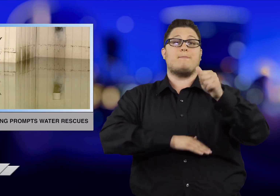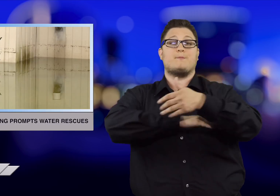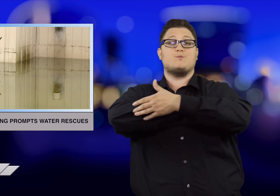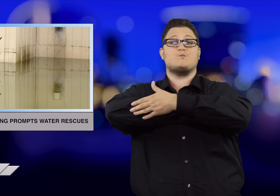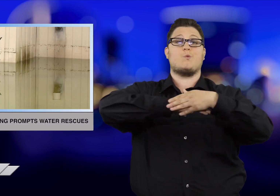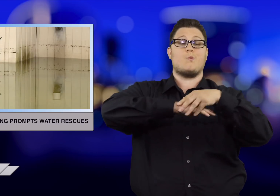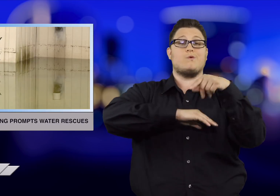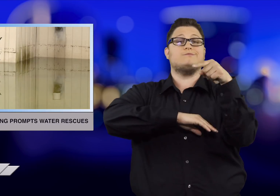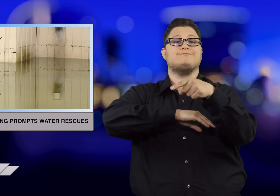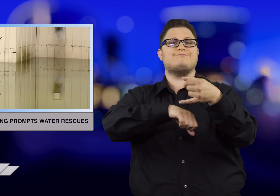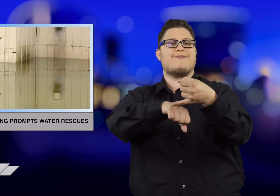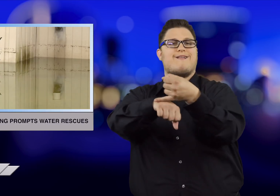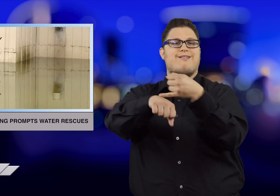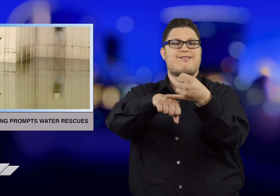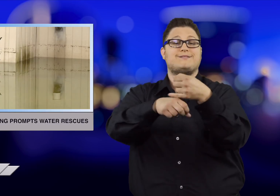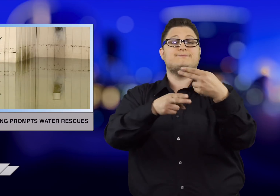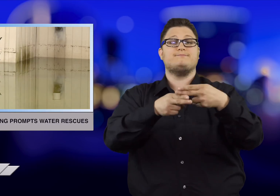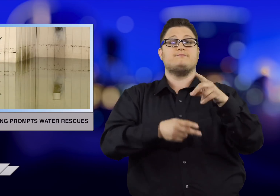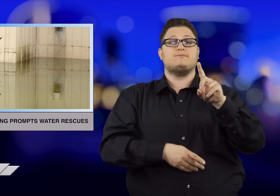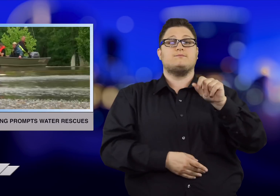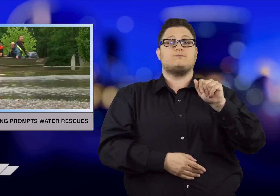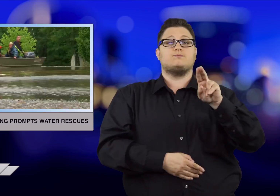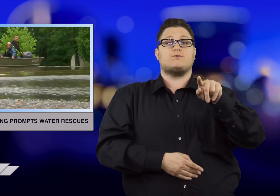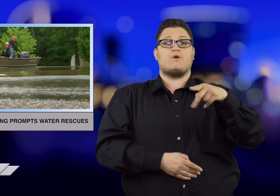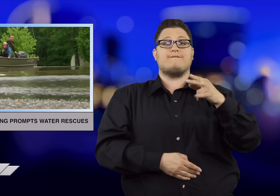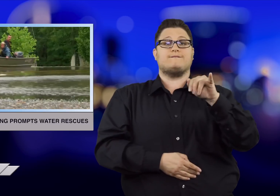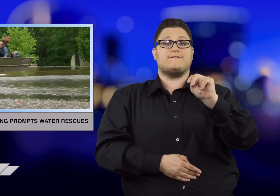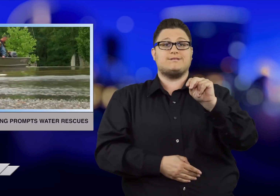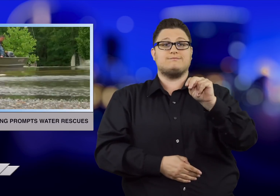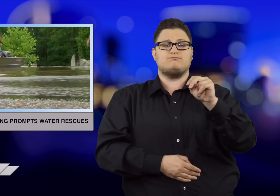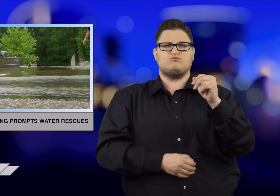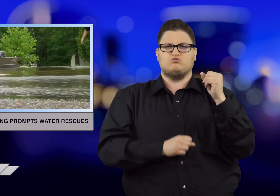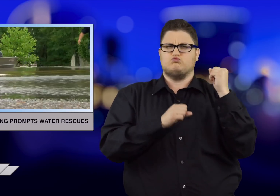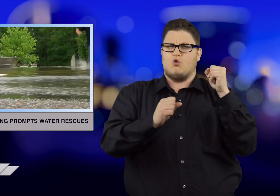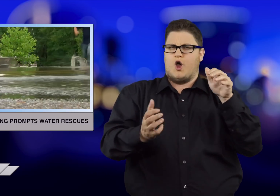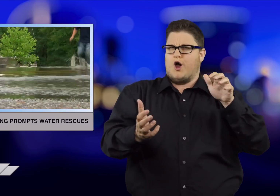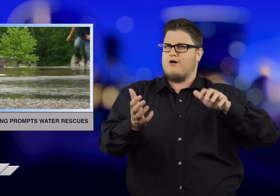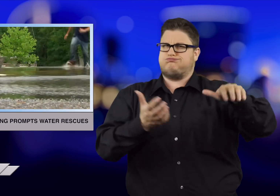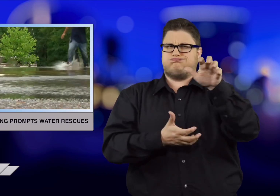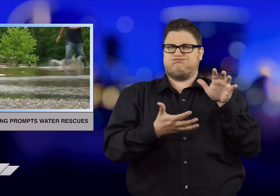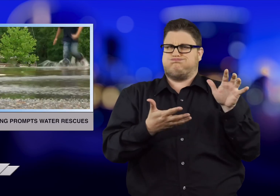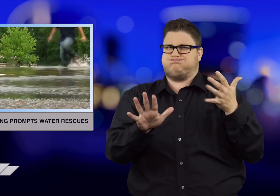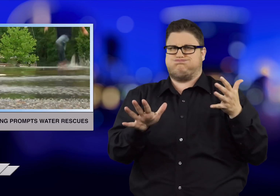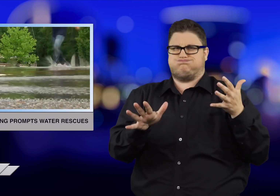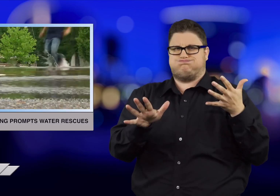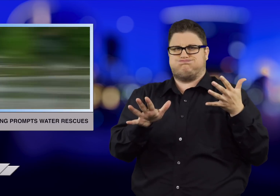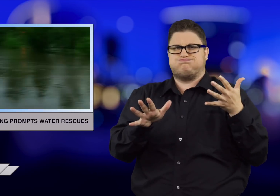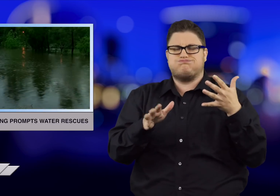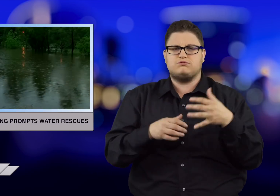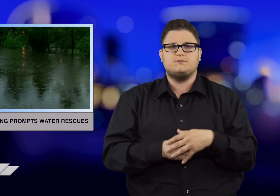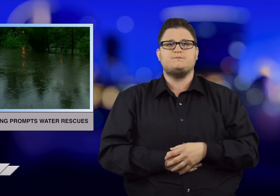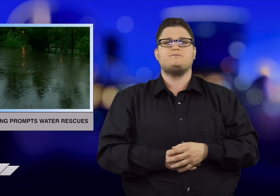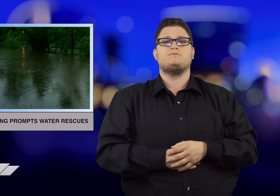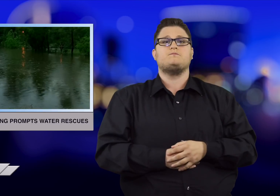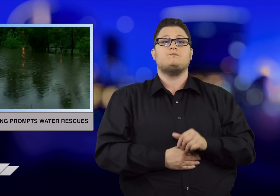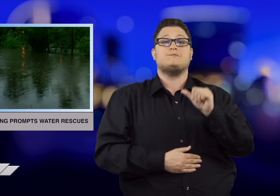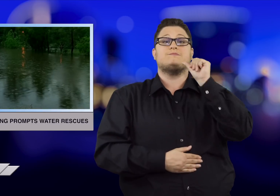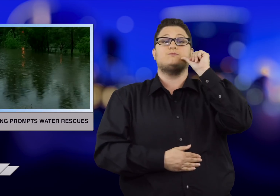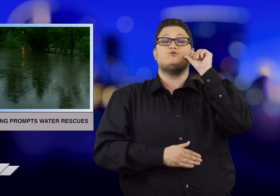Strong storms rocked Dauphin Island off the Alabama coast.